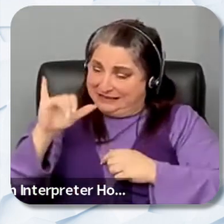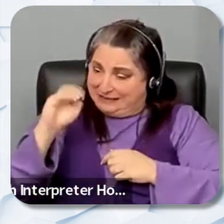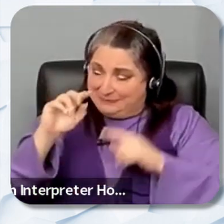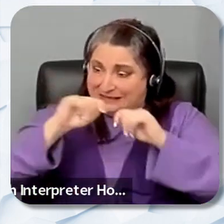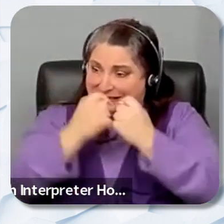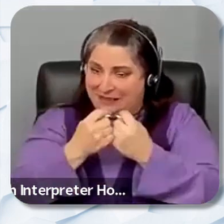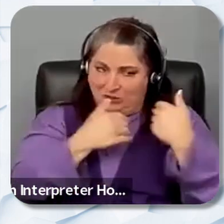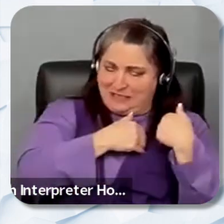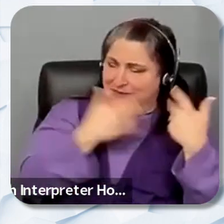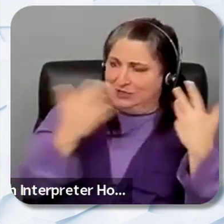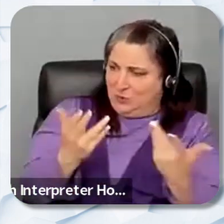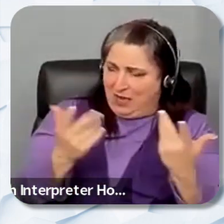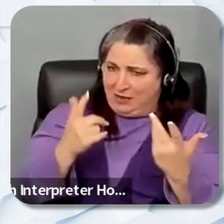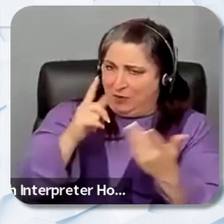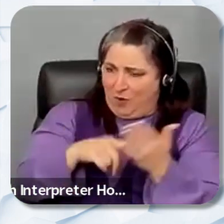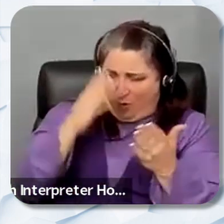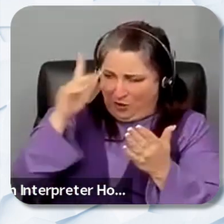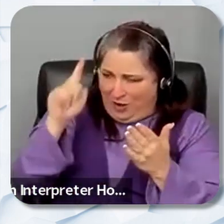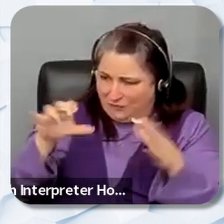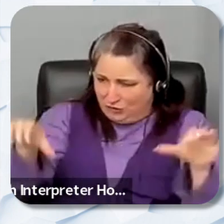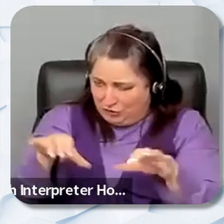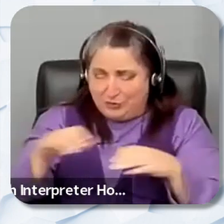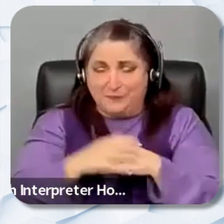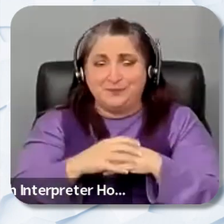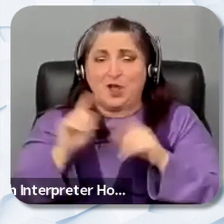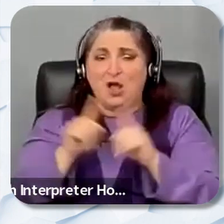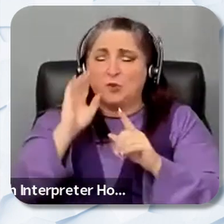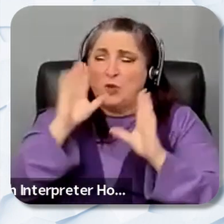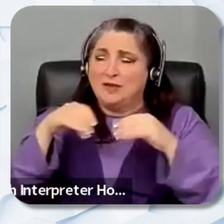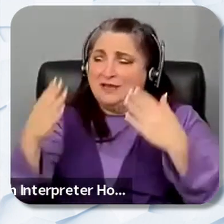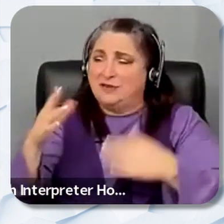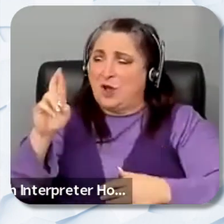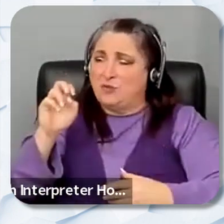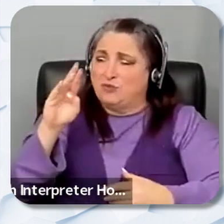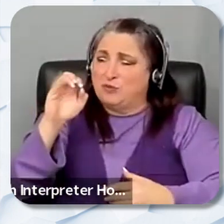We also will provide you with the rubric to make sure that you have the correct members